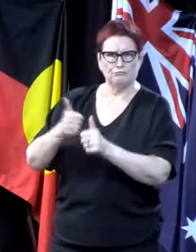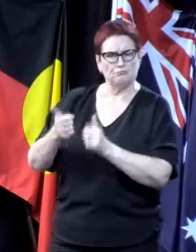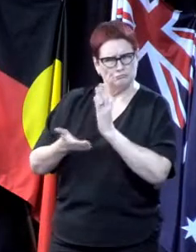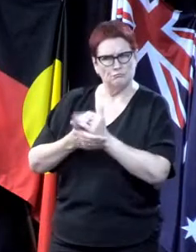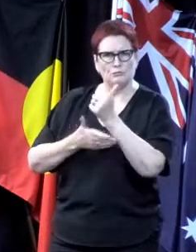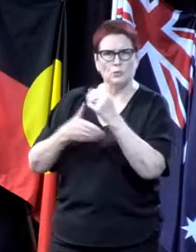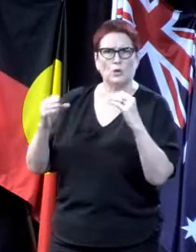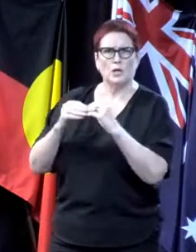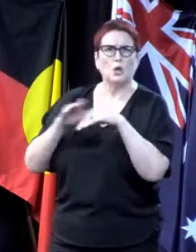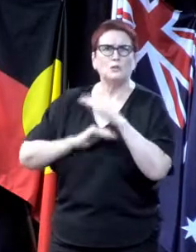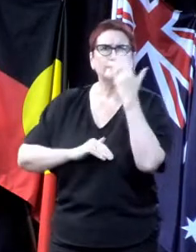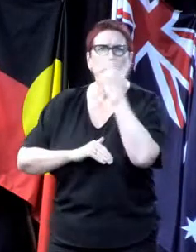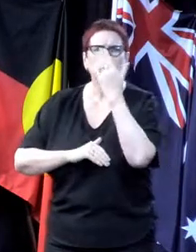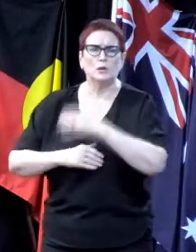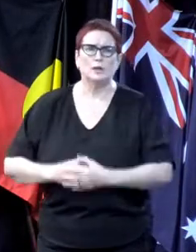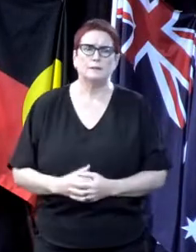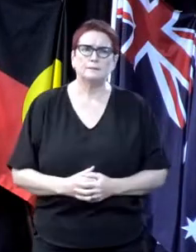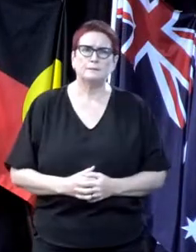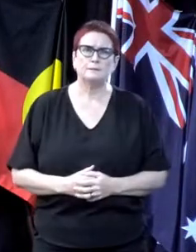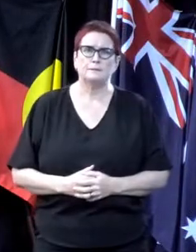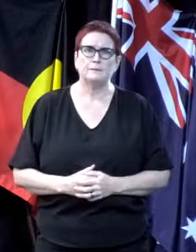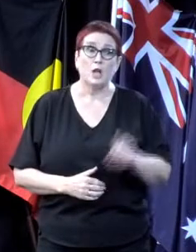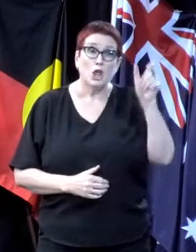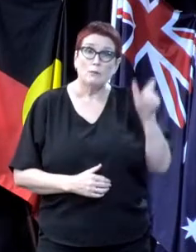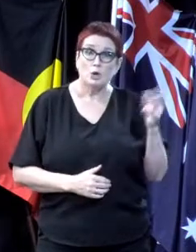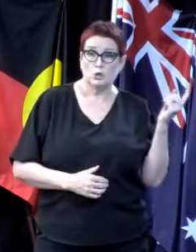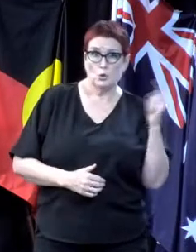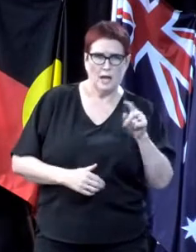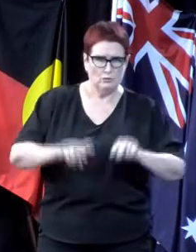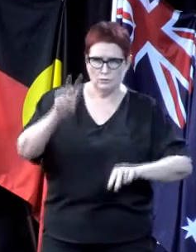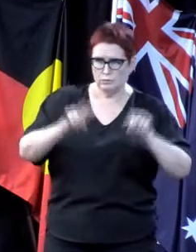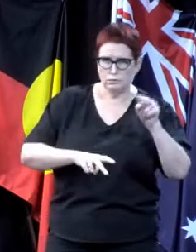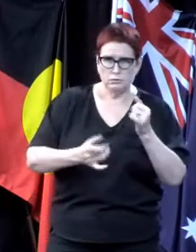that every teacher that they interviewed, not one said